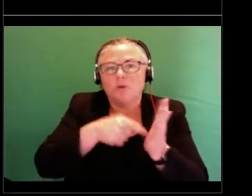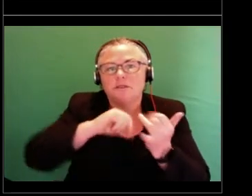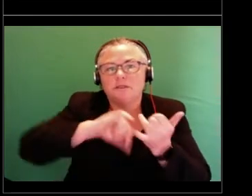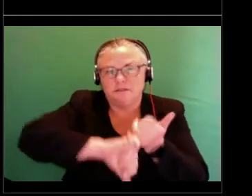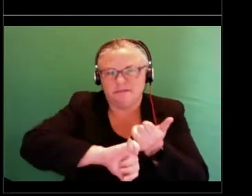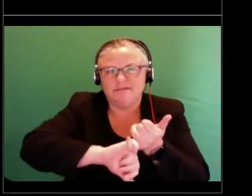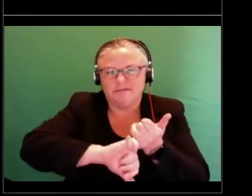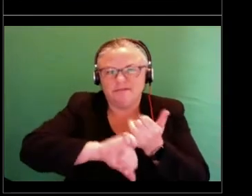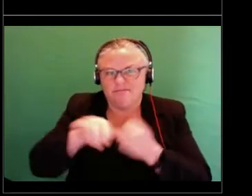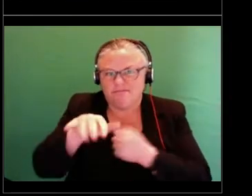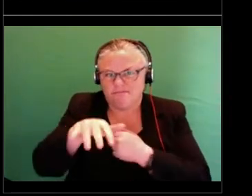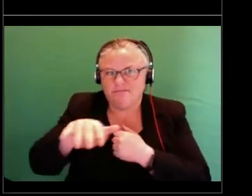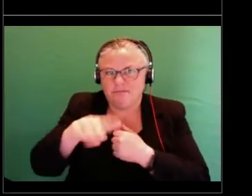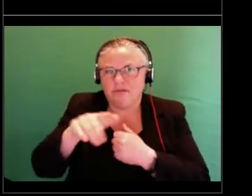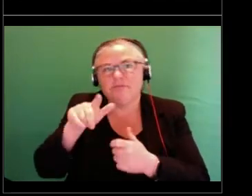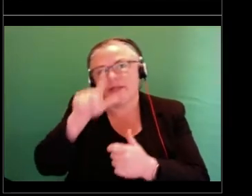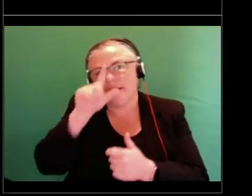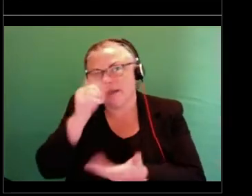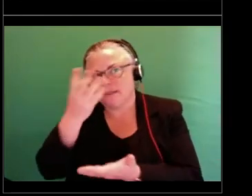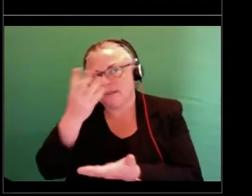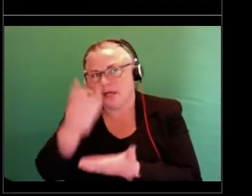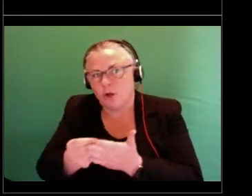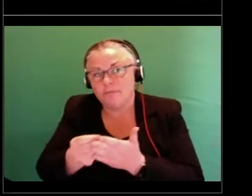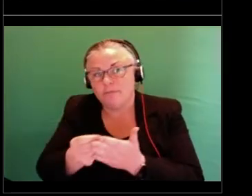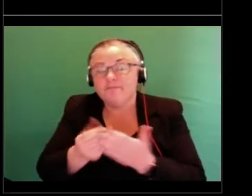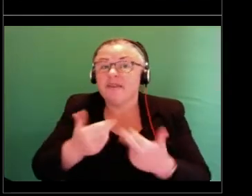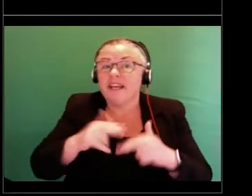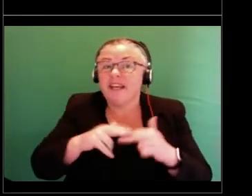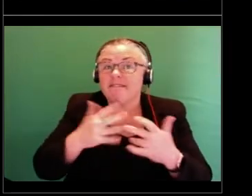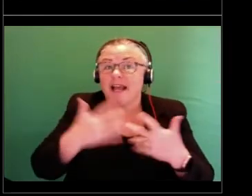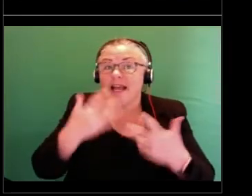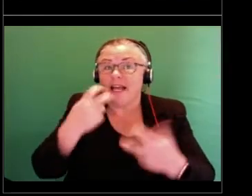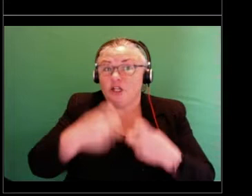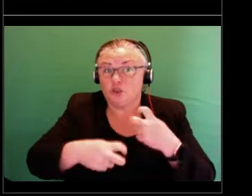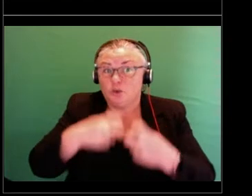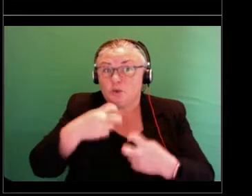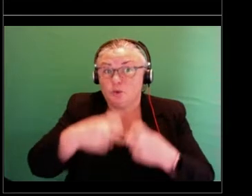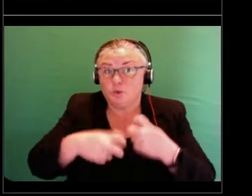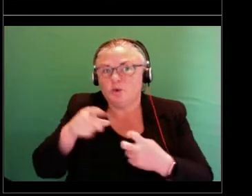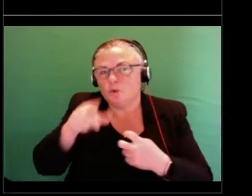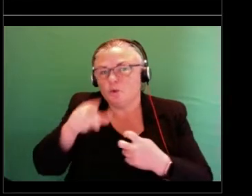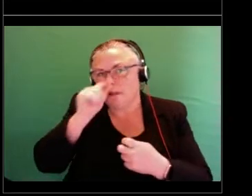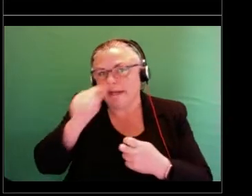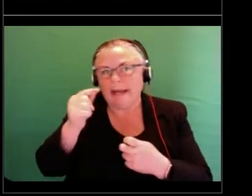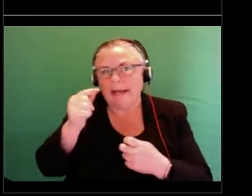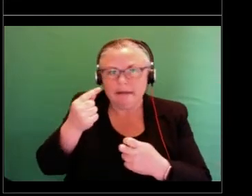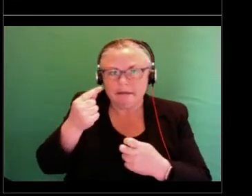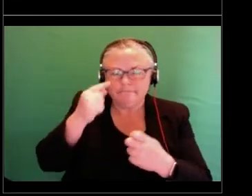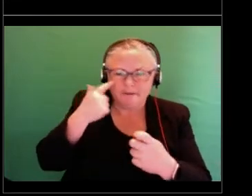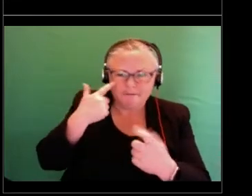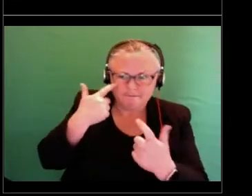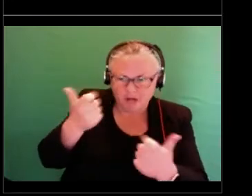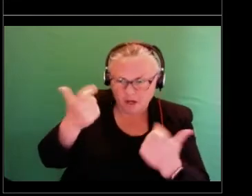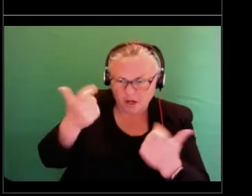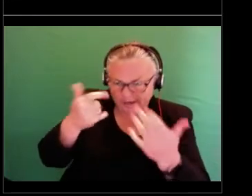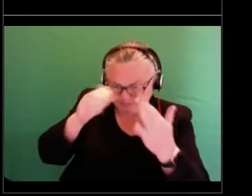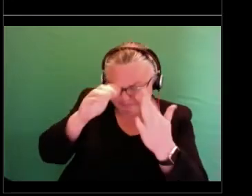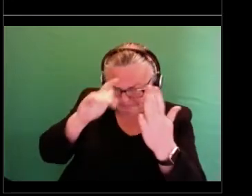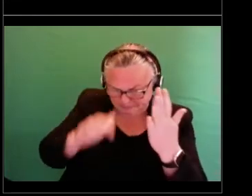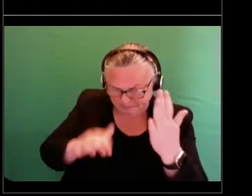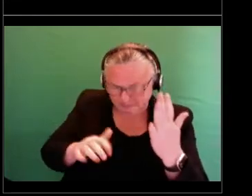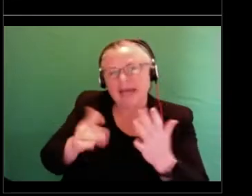GoToWebinar is the link that we use.